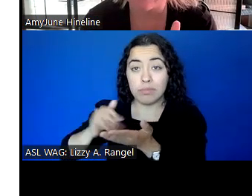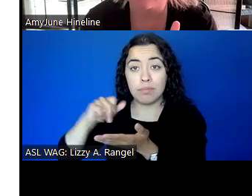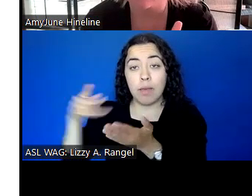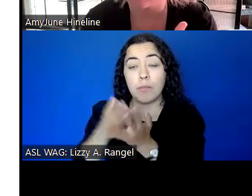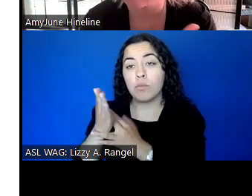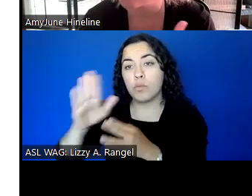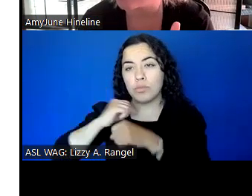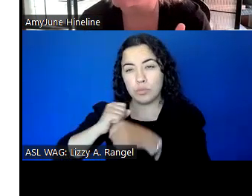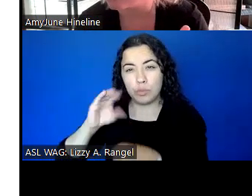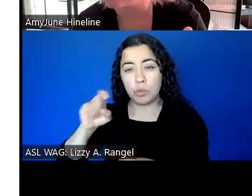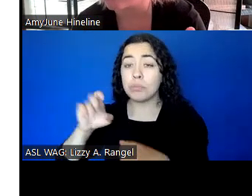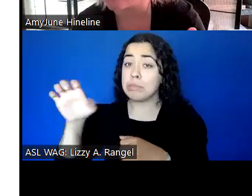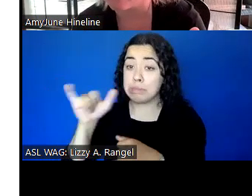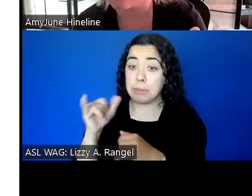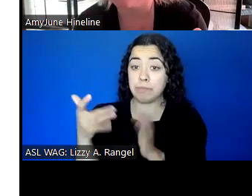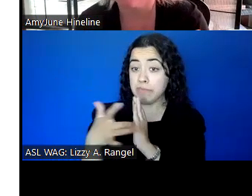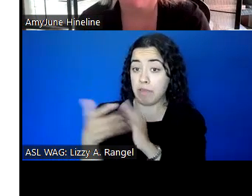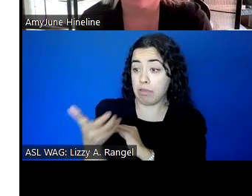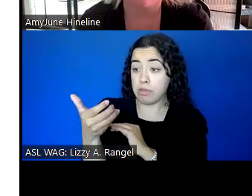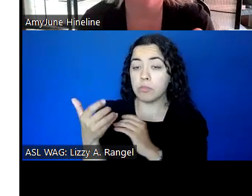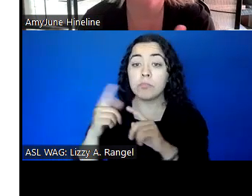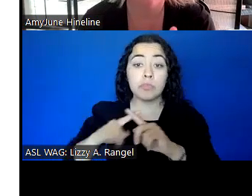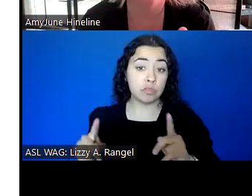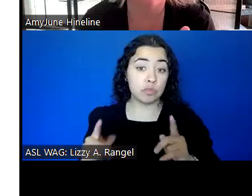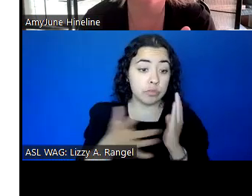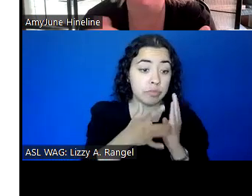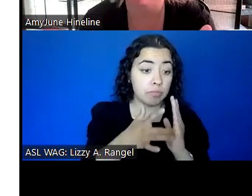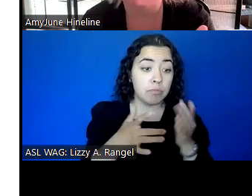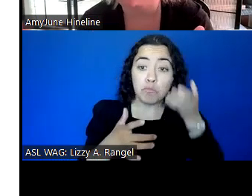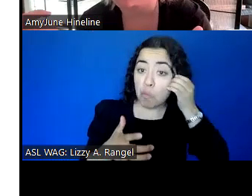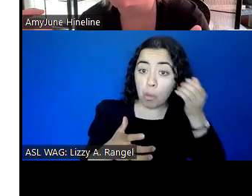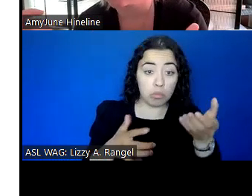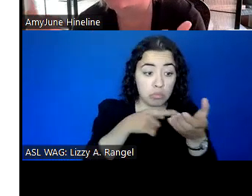take it right from the computer and put it in the computer versus having it on the phone and then,